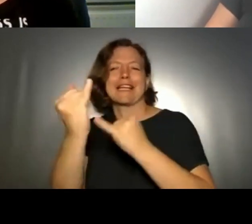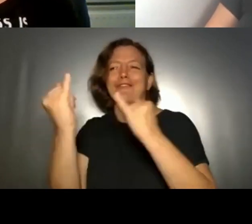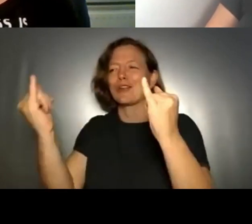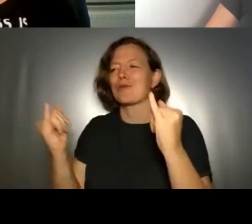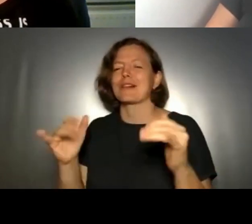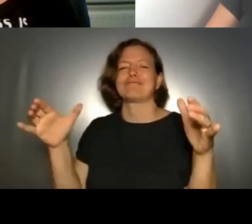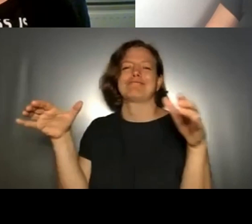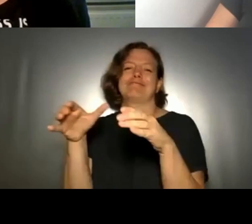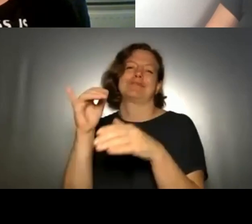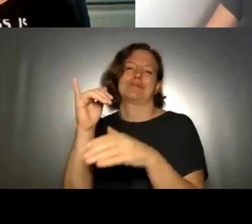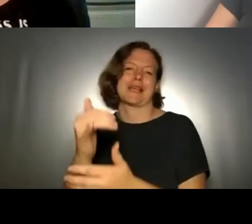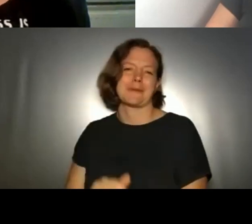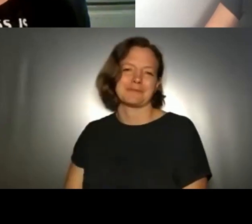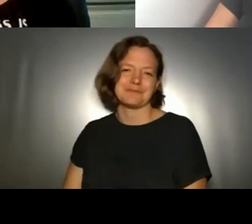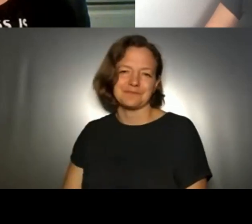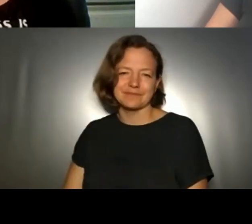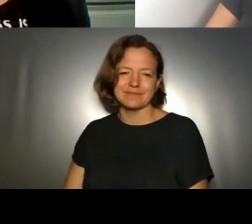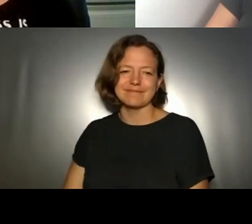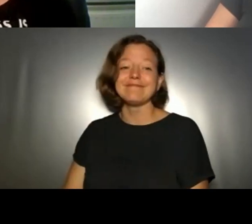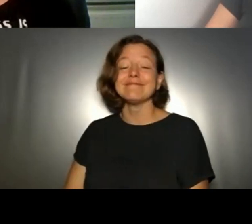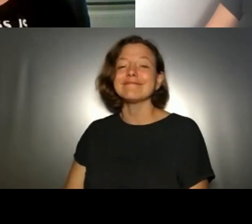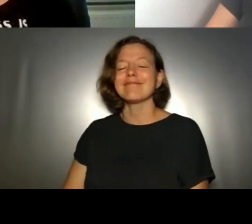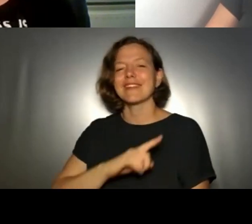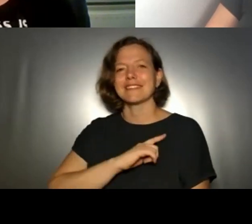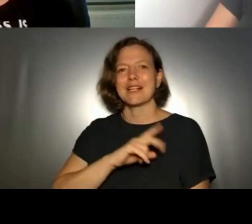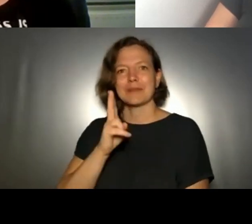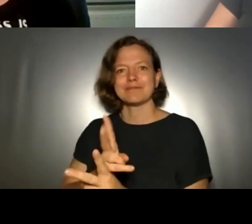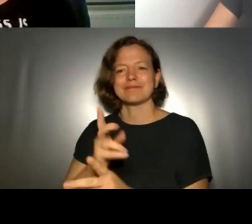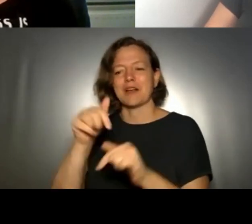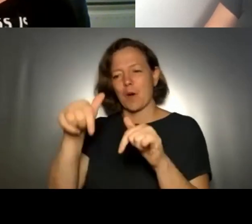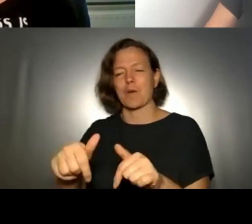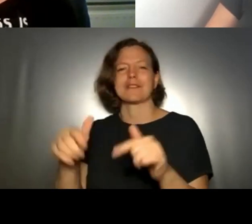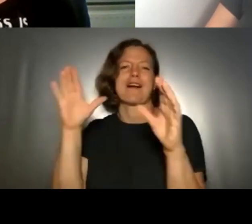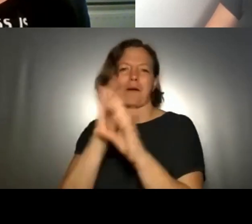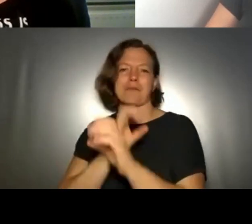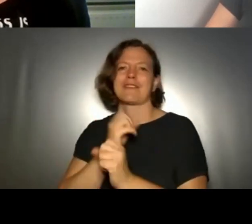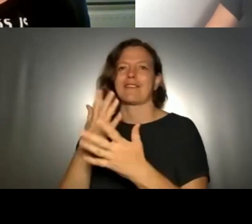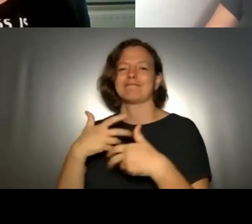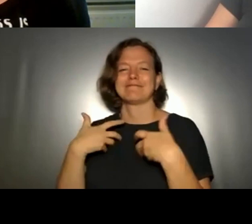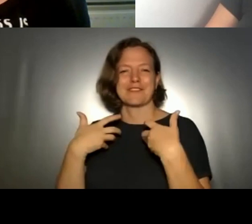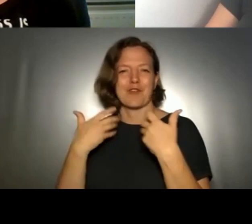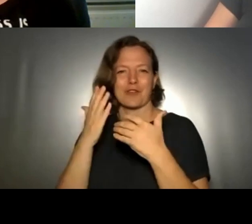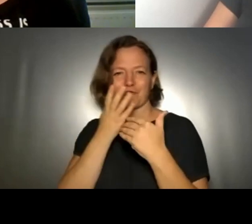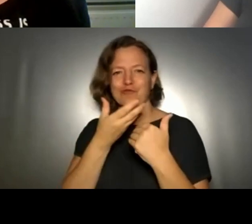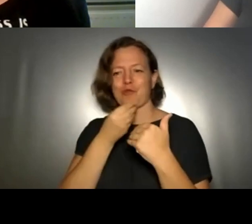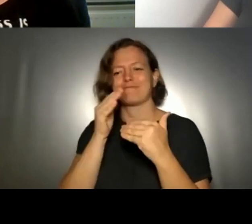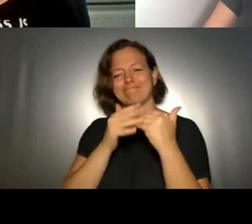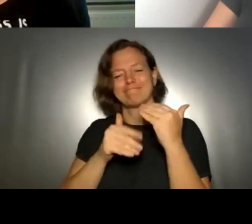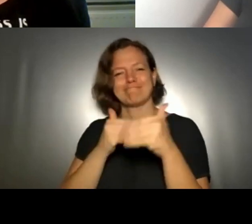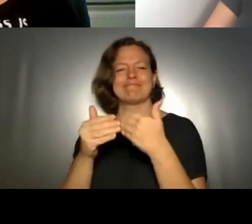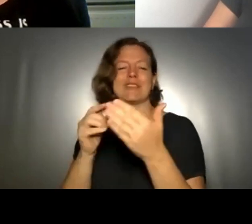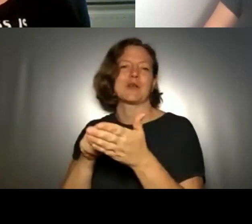So I'm very much looking forward to this session that at the end of this conference brings us back